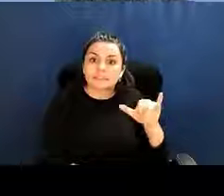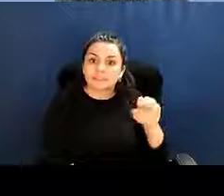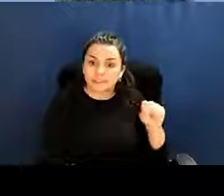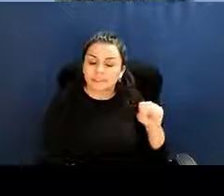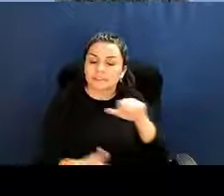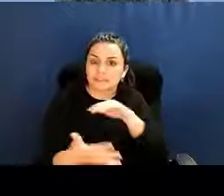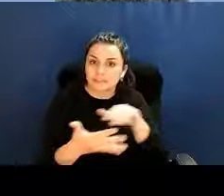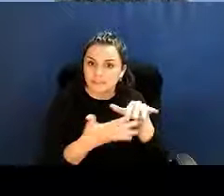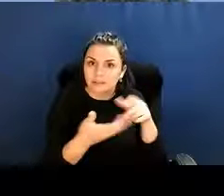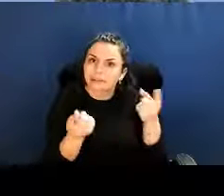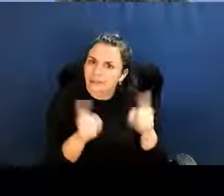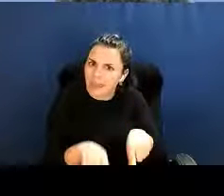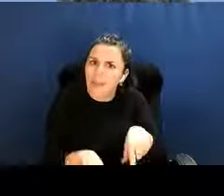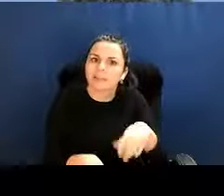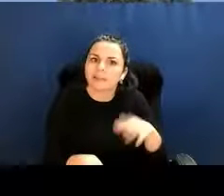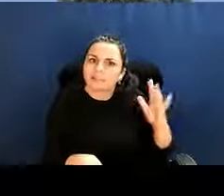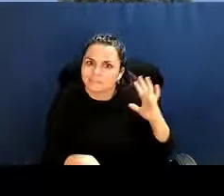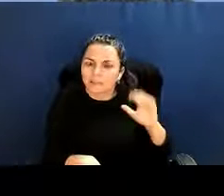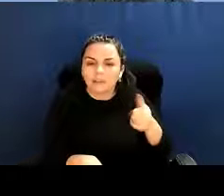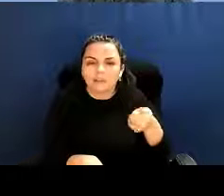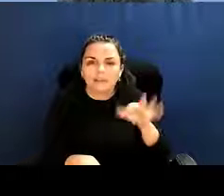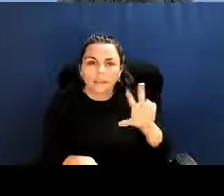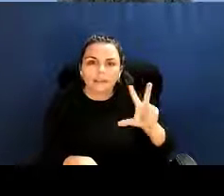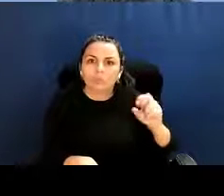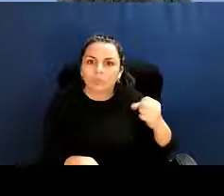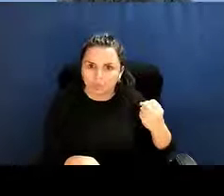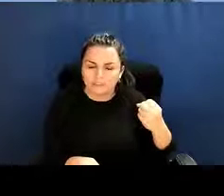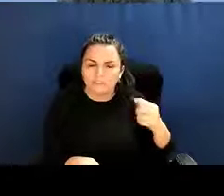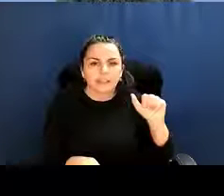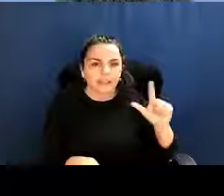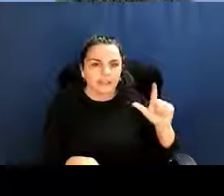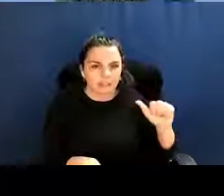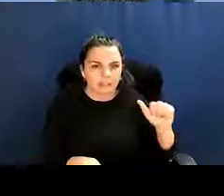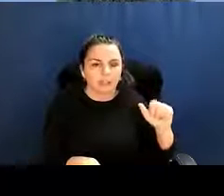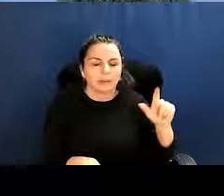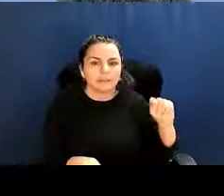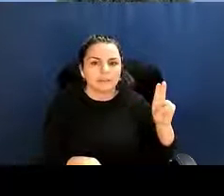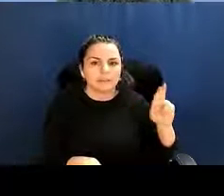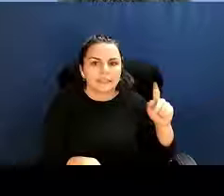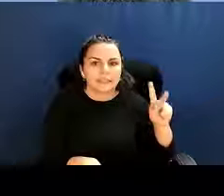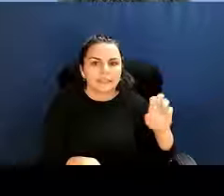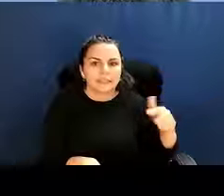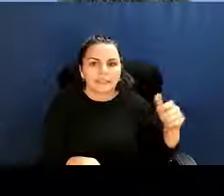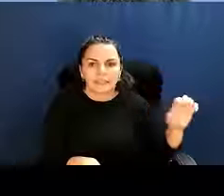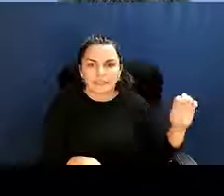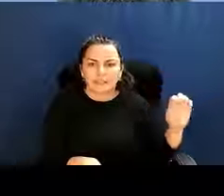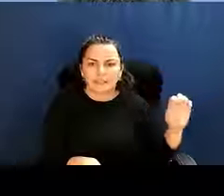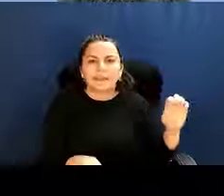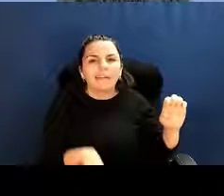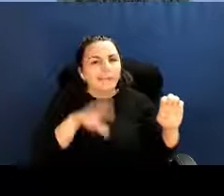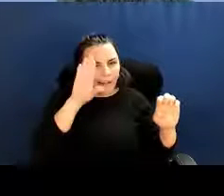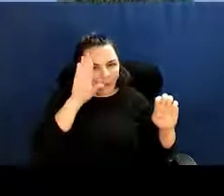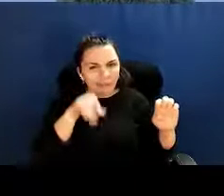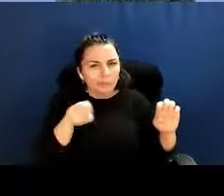that began in the '30s. I'm not going to bore you with the details since I'm sure many of you are familiar with this study.